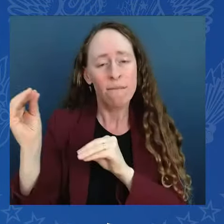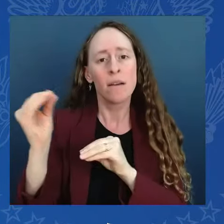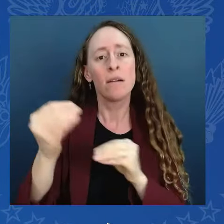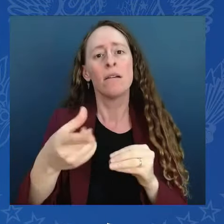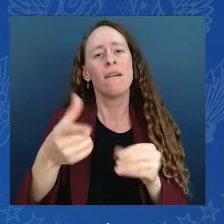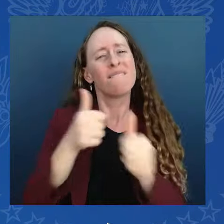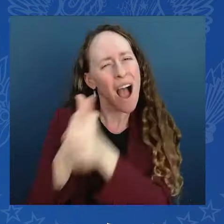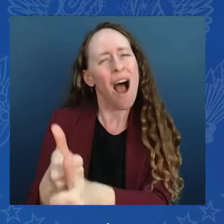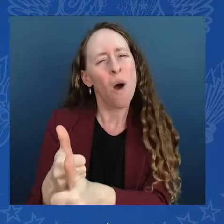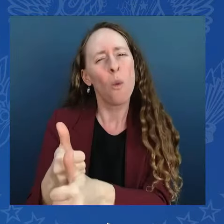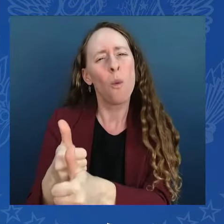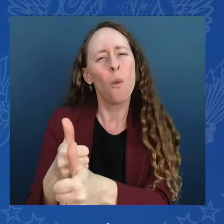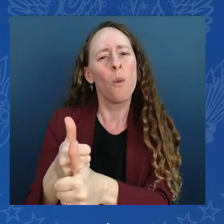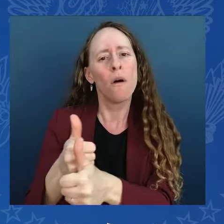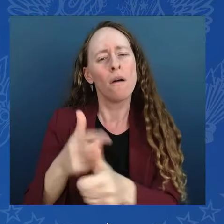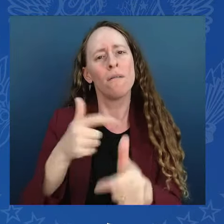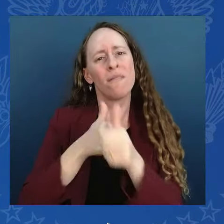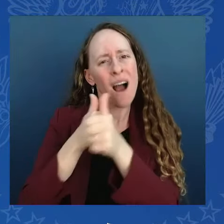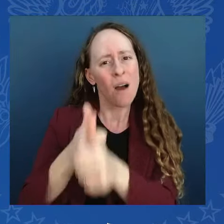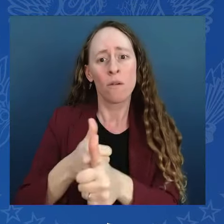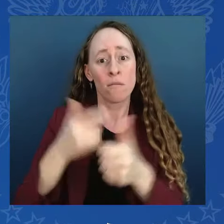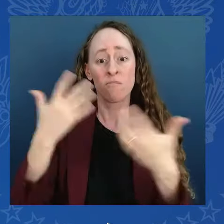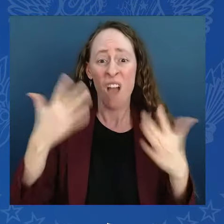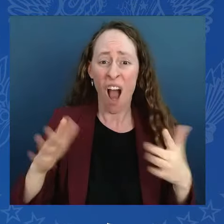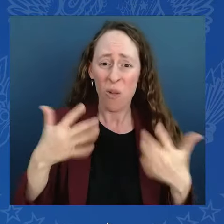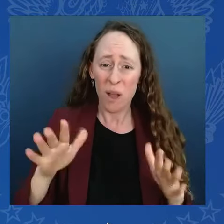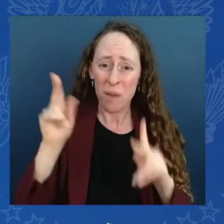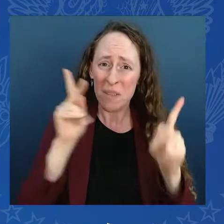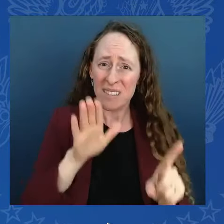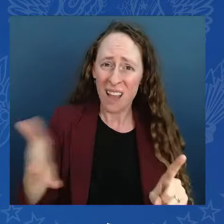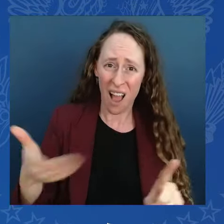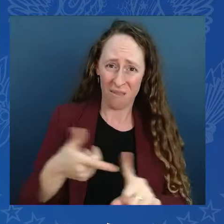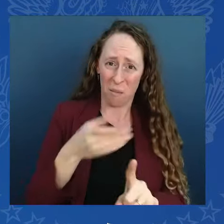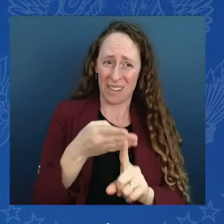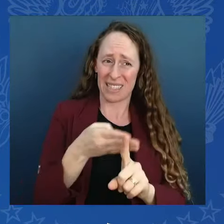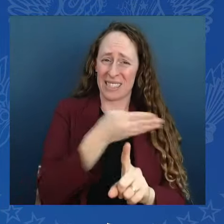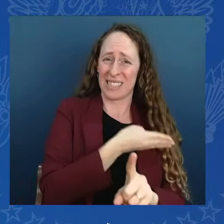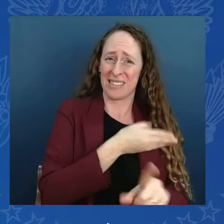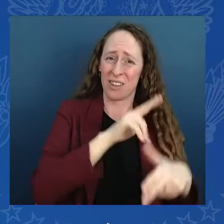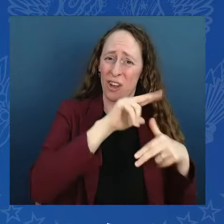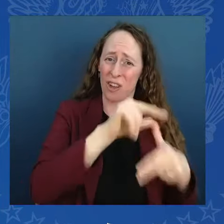People have died so far -- not from this hurricane, but from the last one.